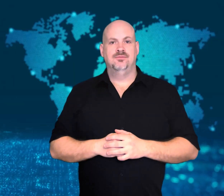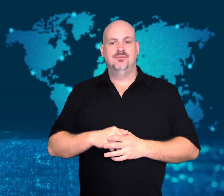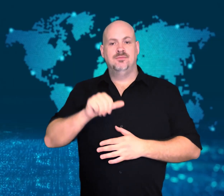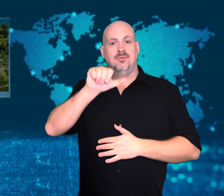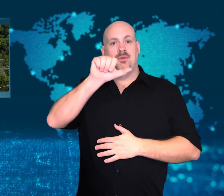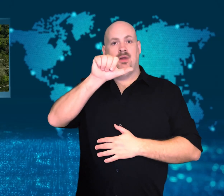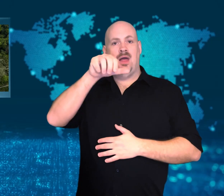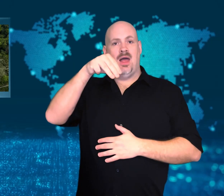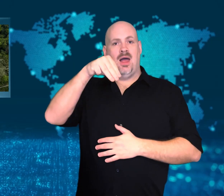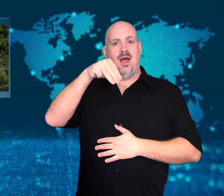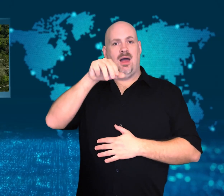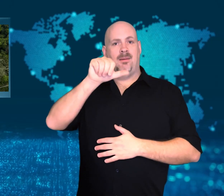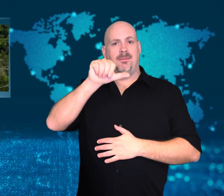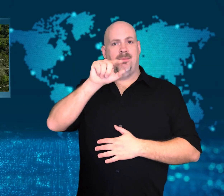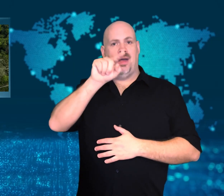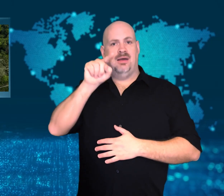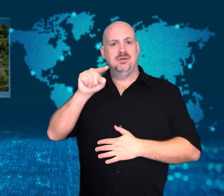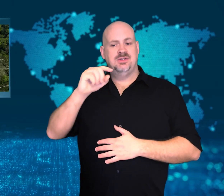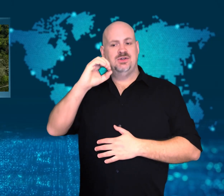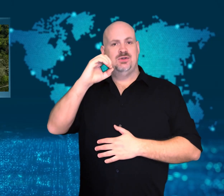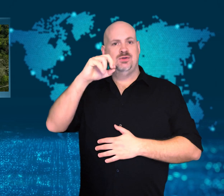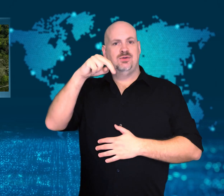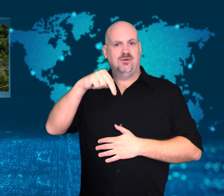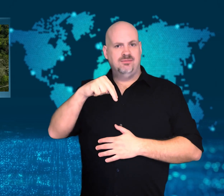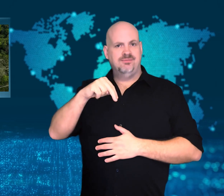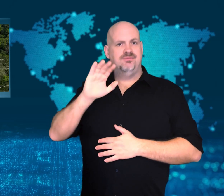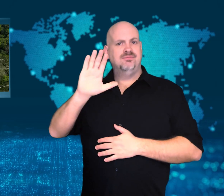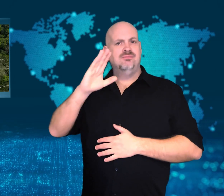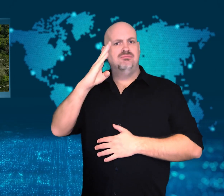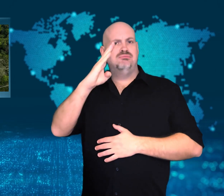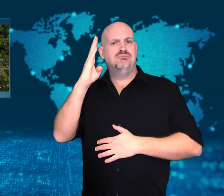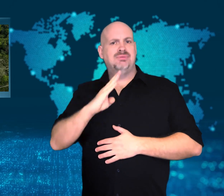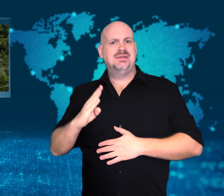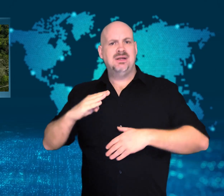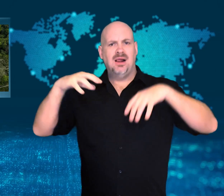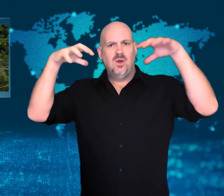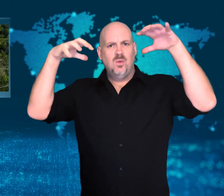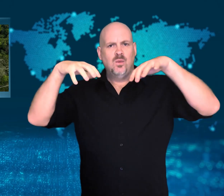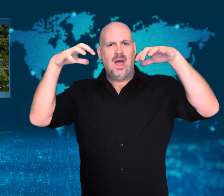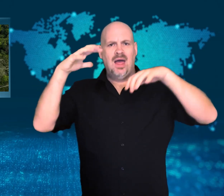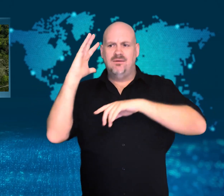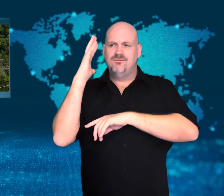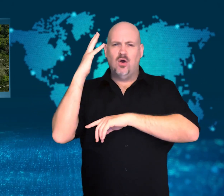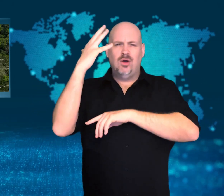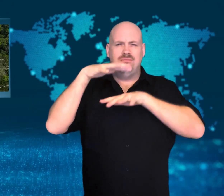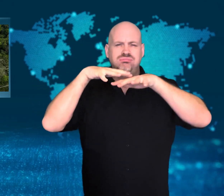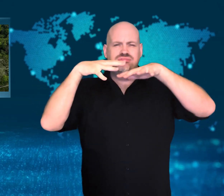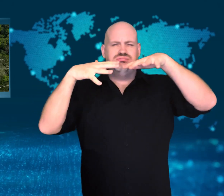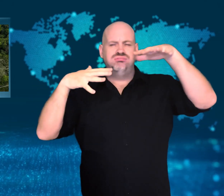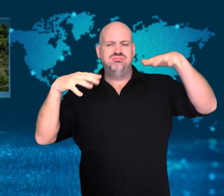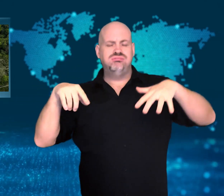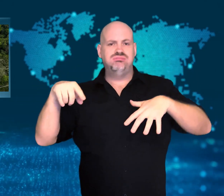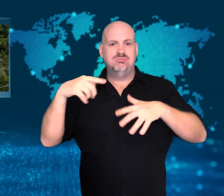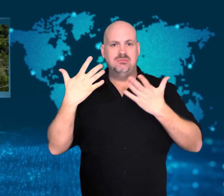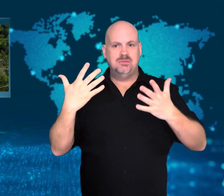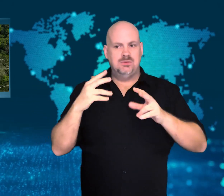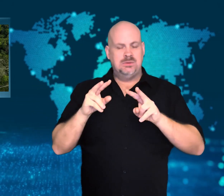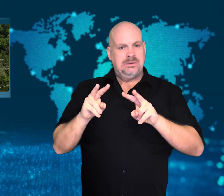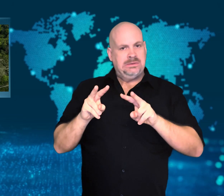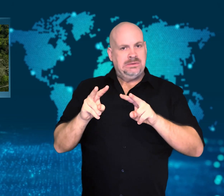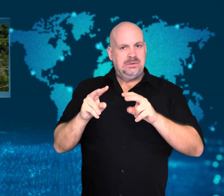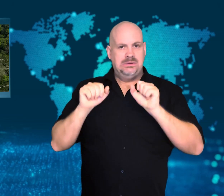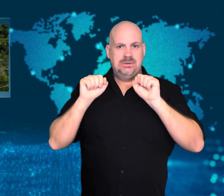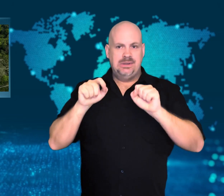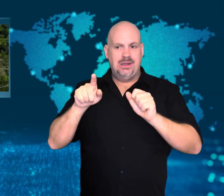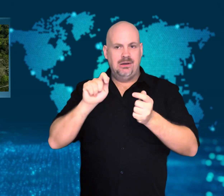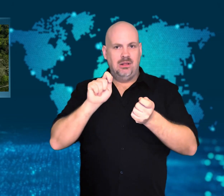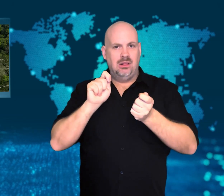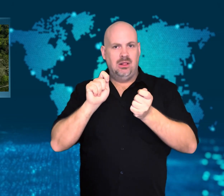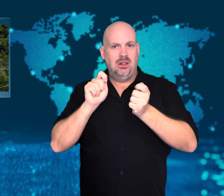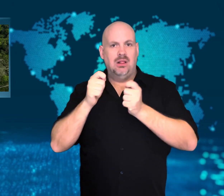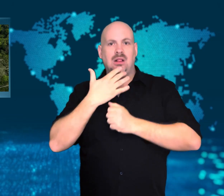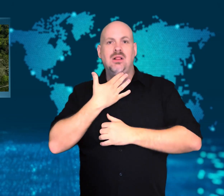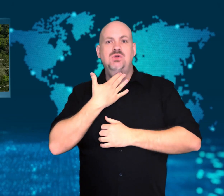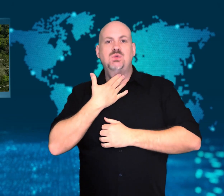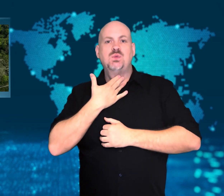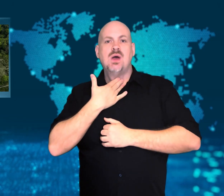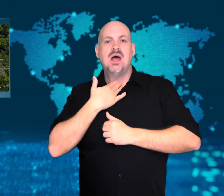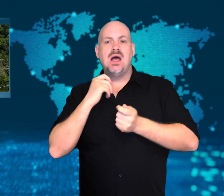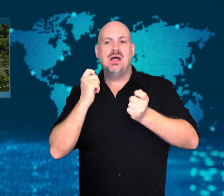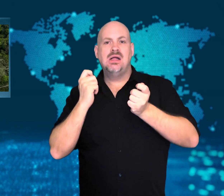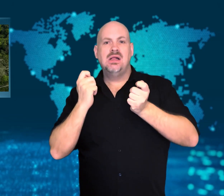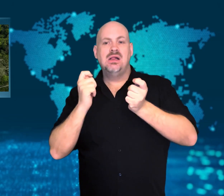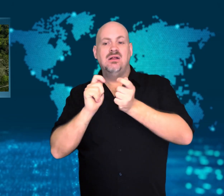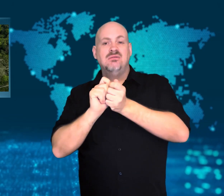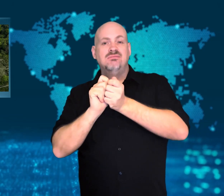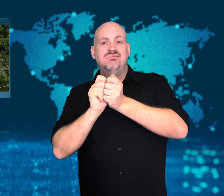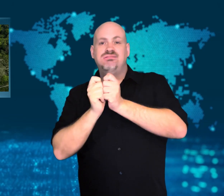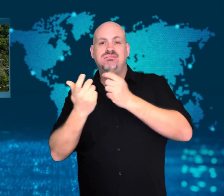[Gavin]: The Amazon is in danger of changing from a rainforest to a desert.